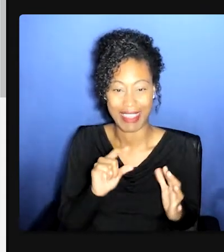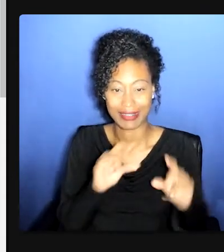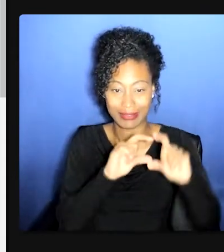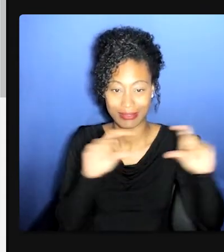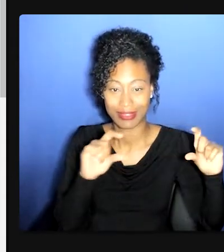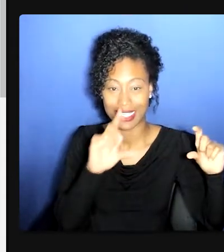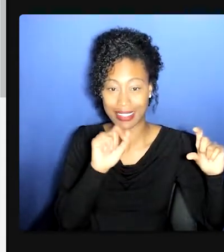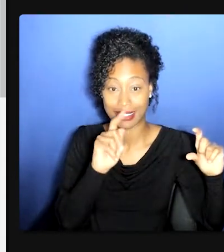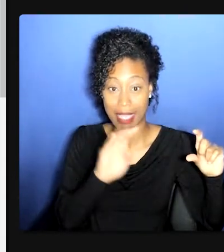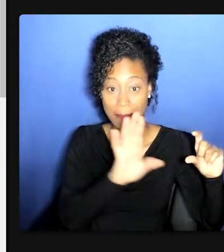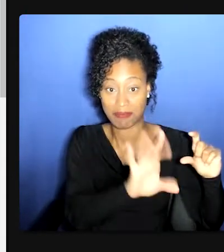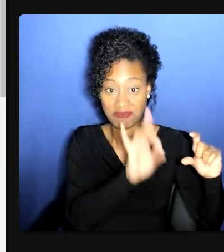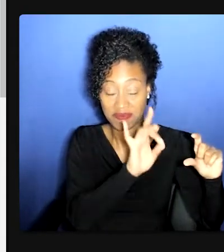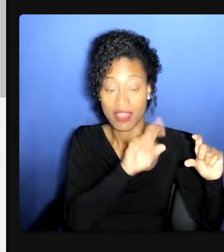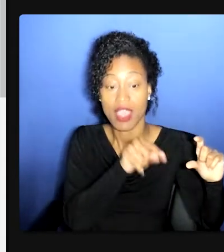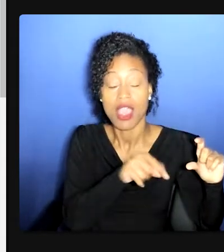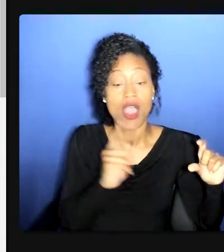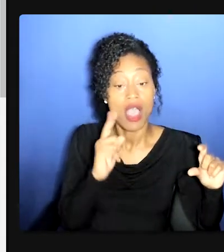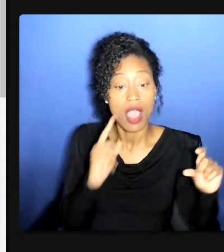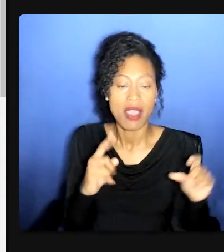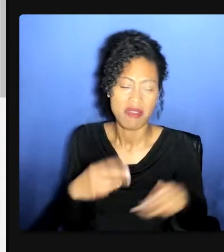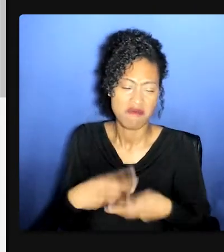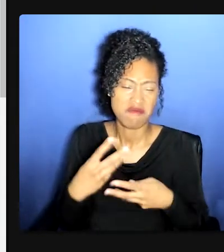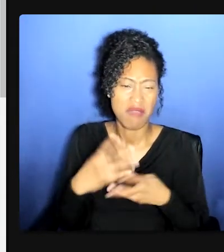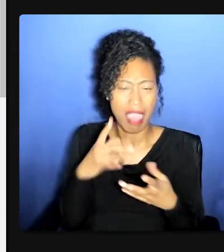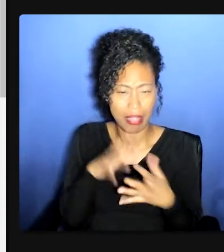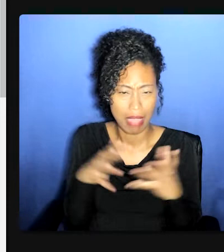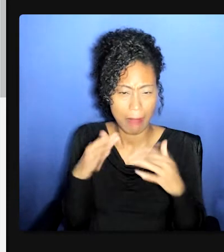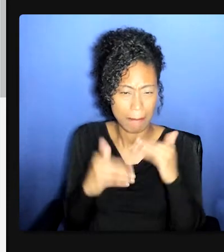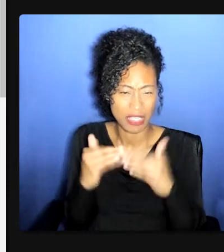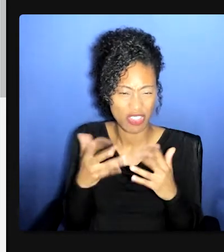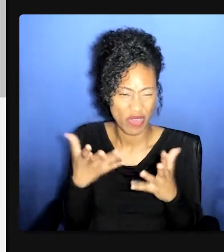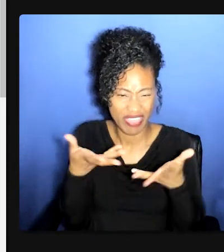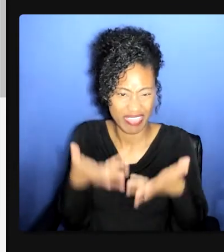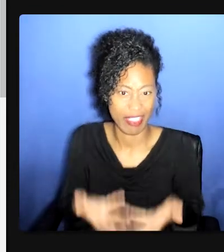I'm using our team account which has a lot of builds created.